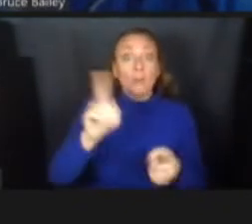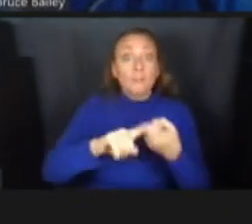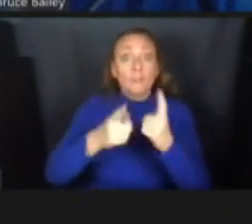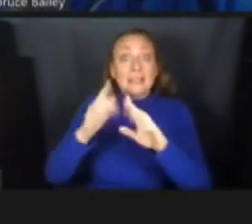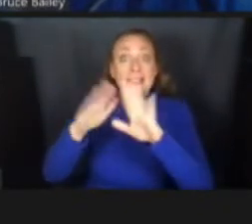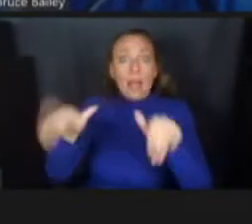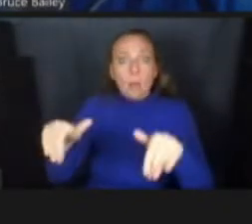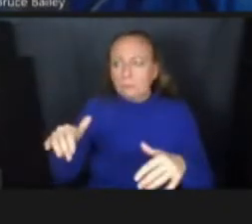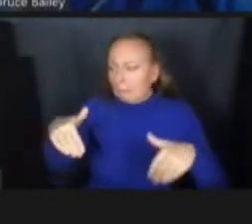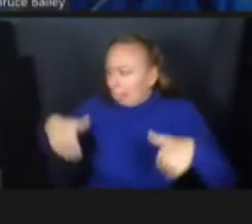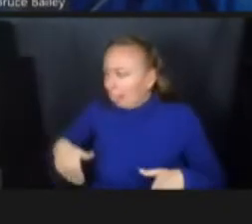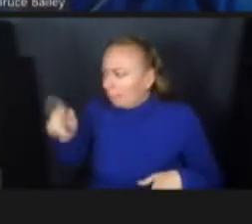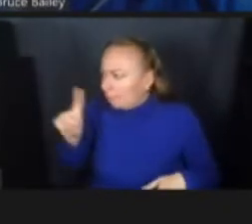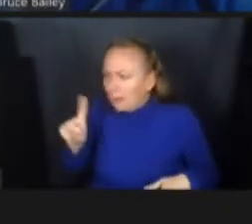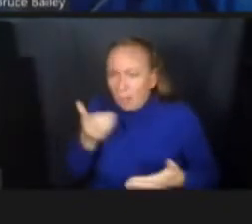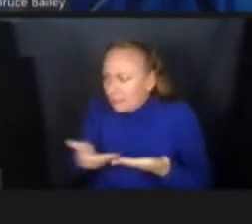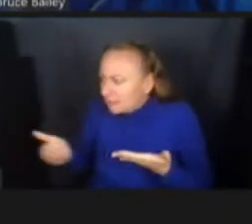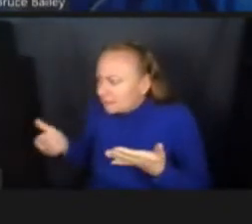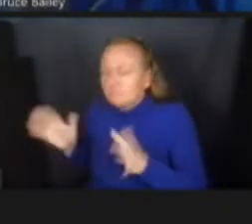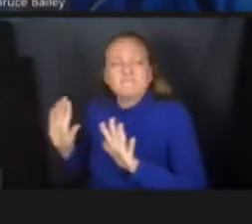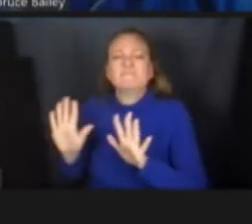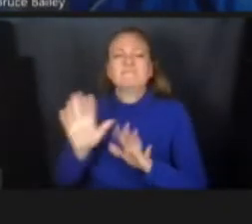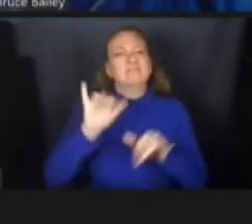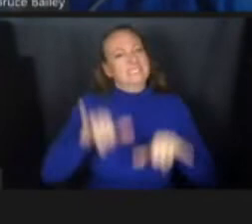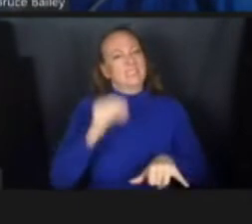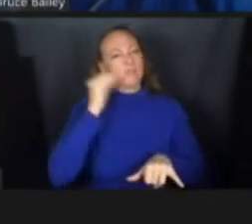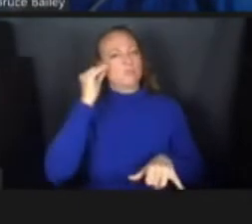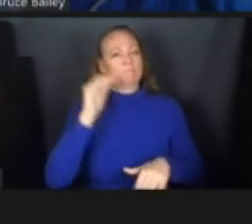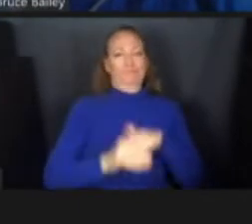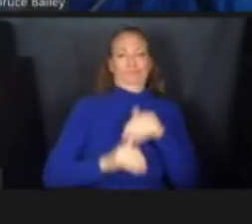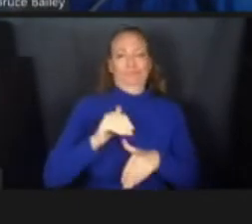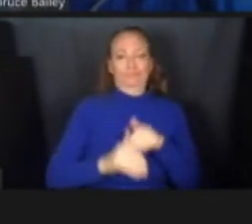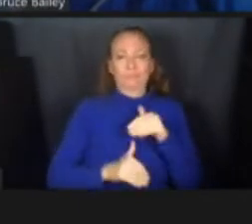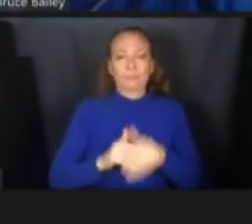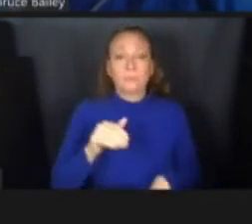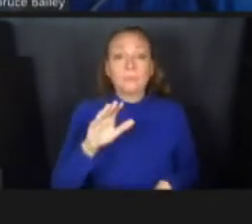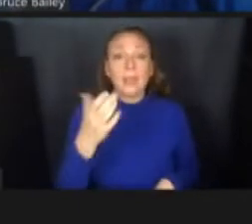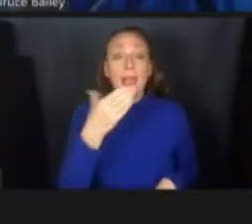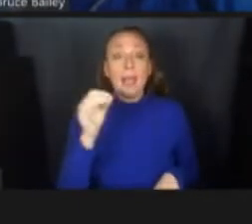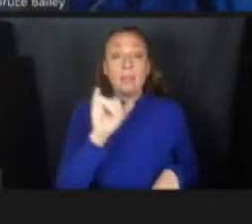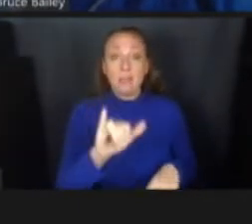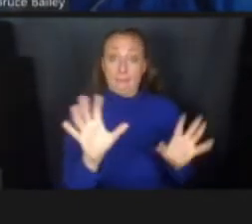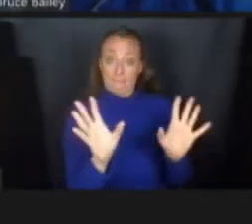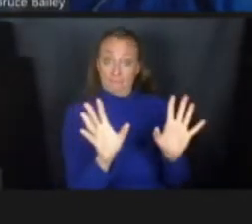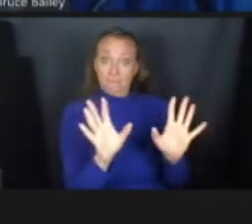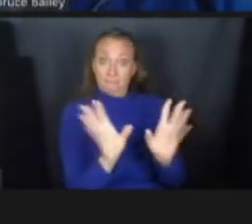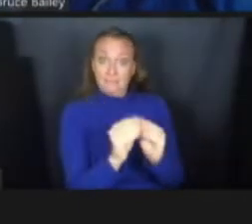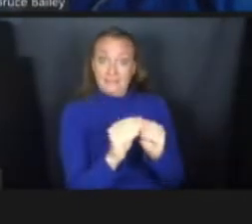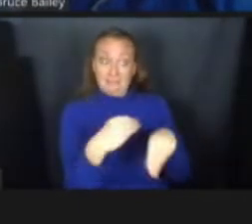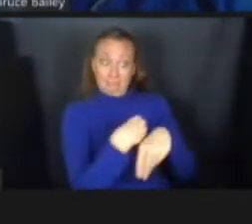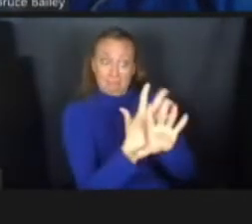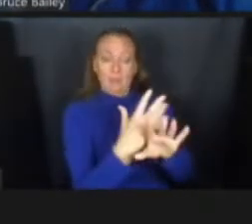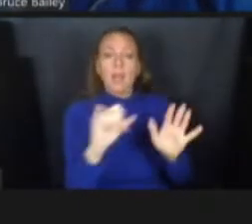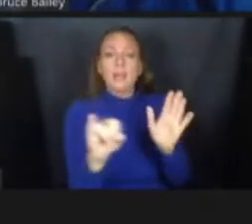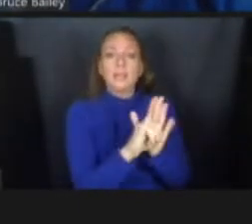The meeting application also identifies who is speaking which is very helpful for deaf and hard of hearing individuals.